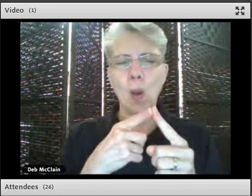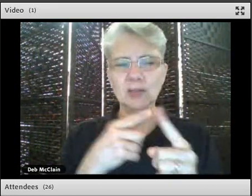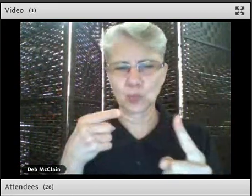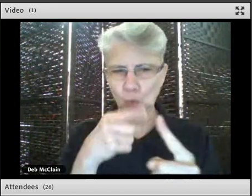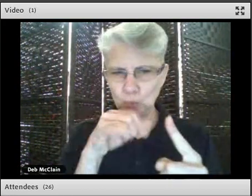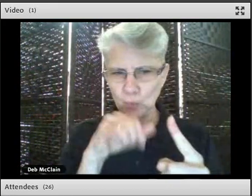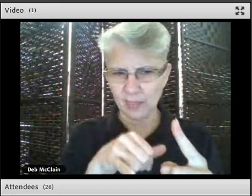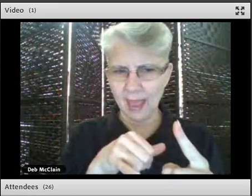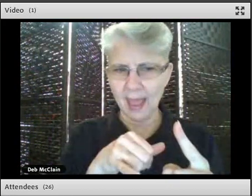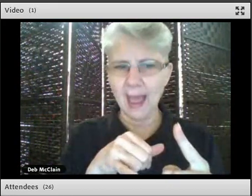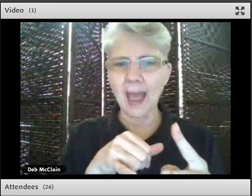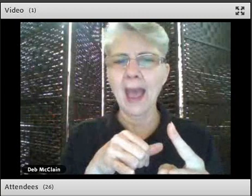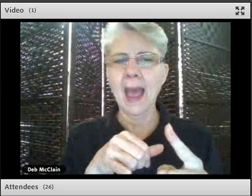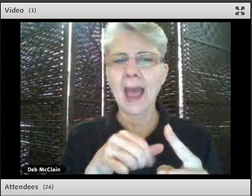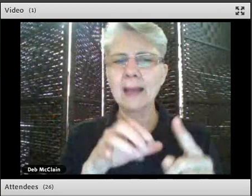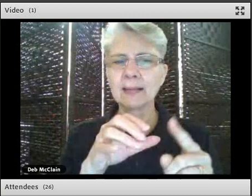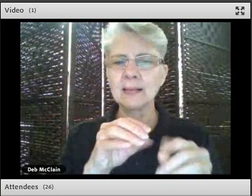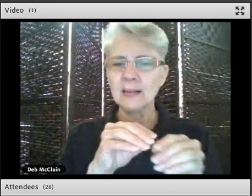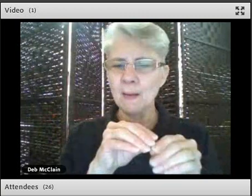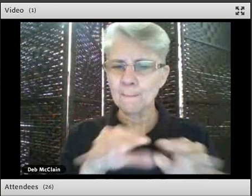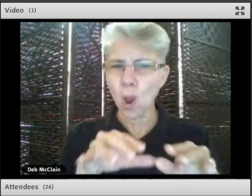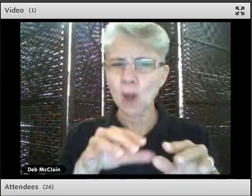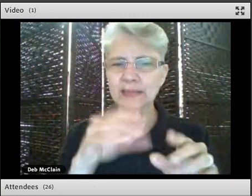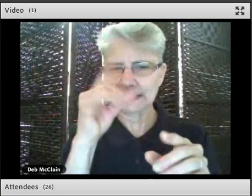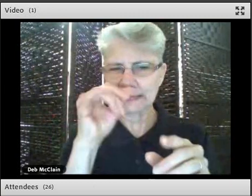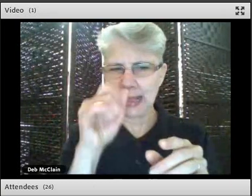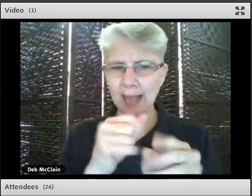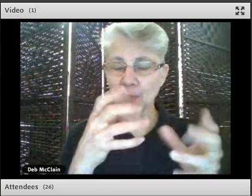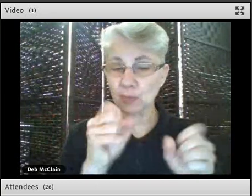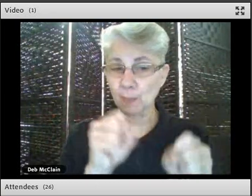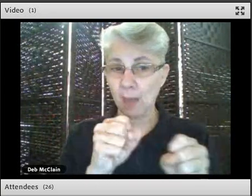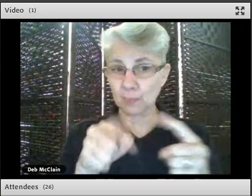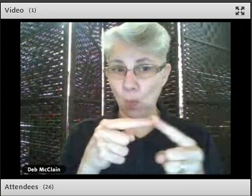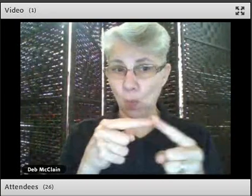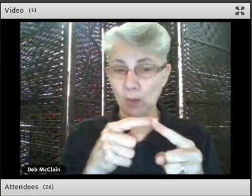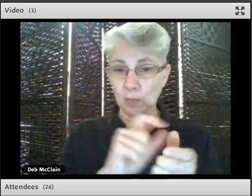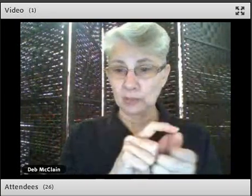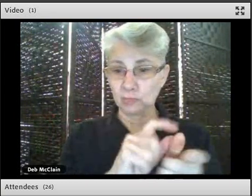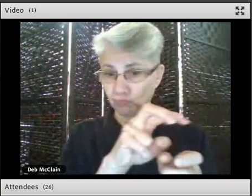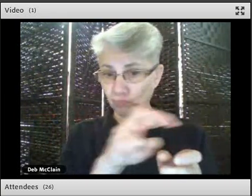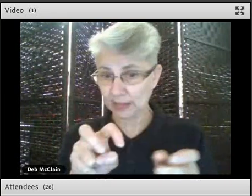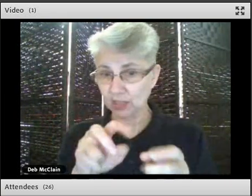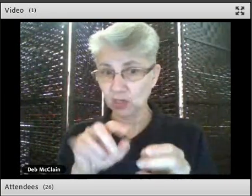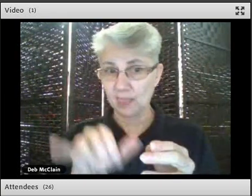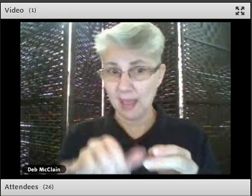so that when we transition this data into BIBFRAME,